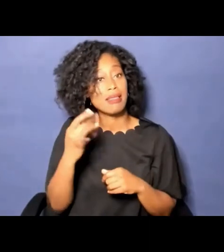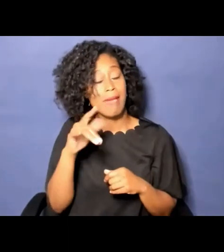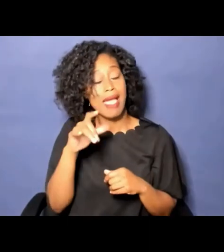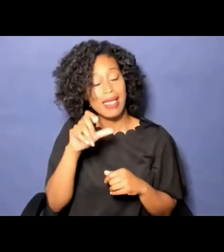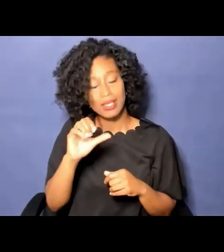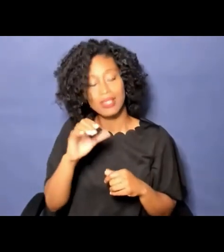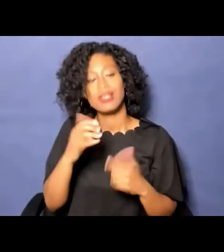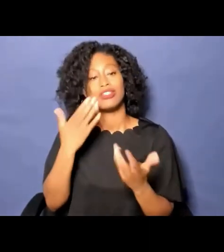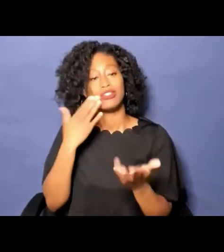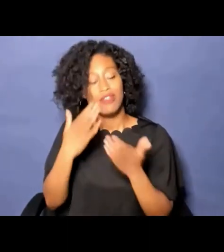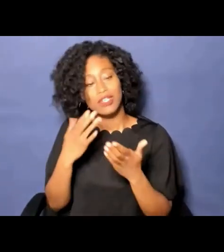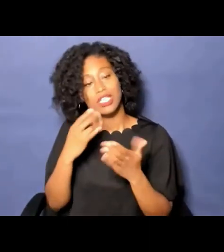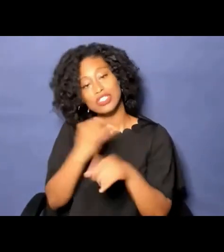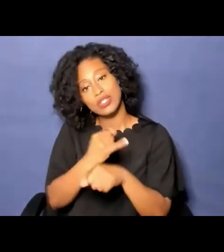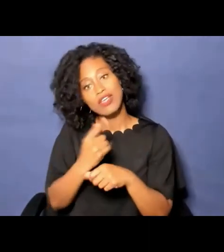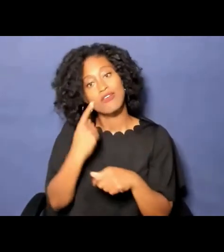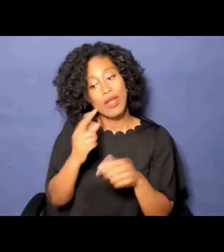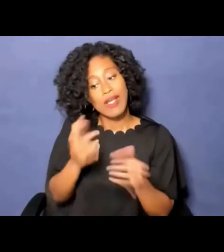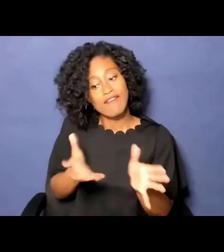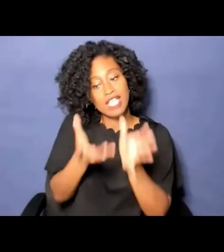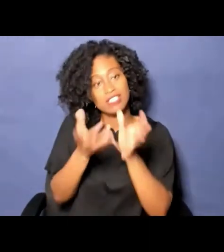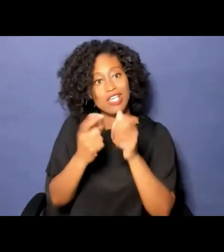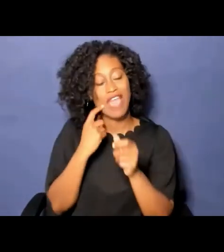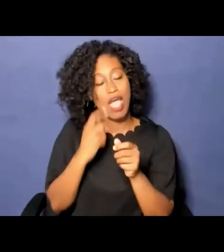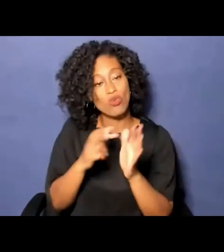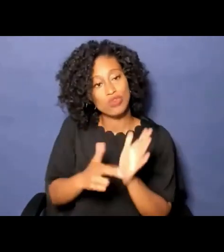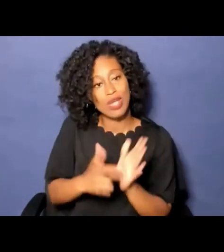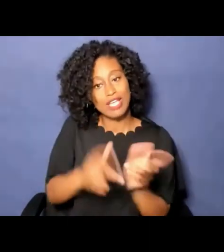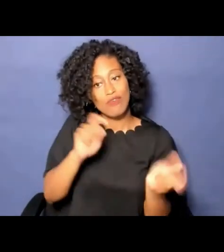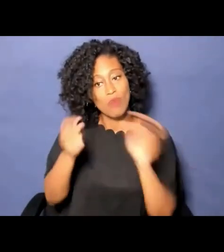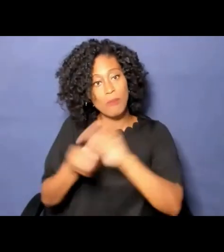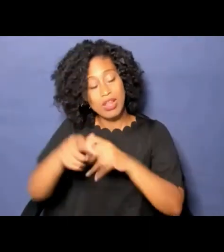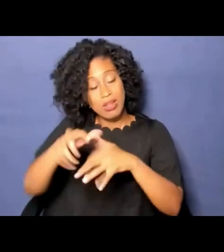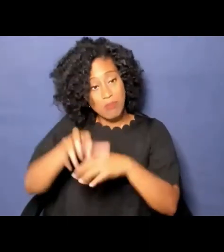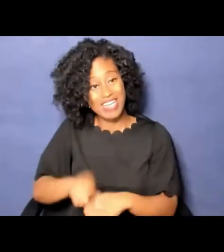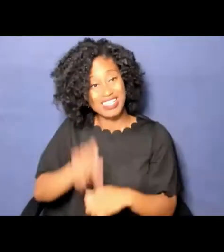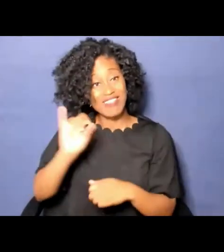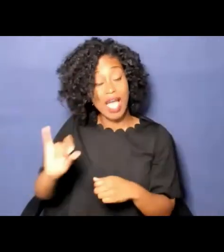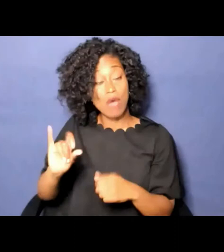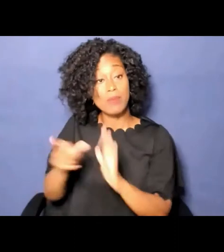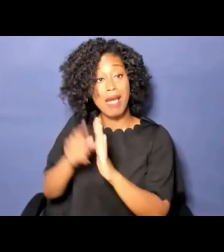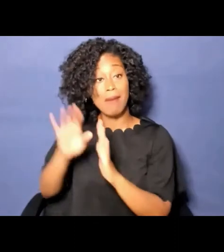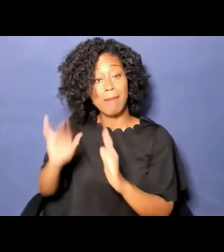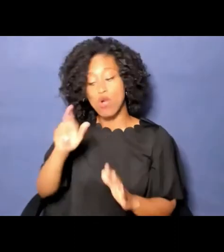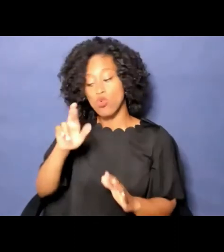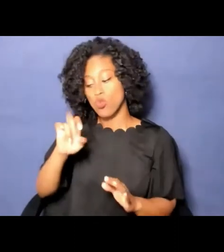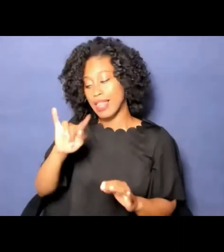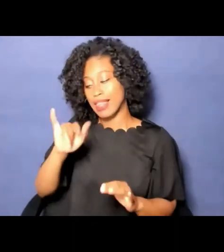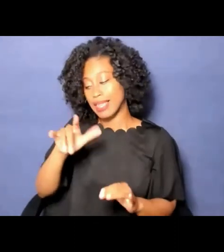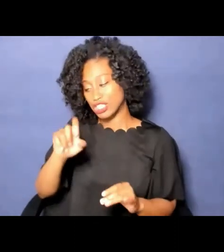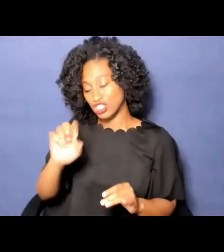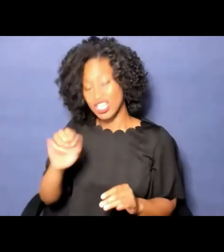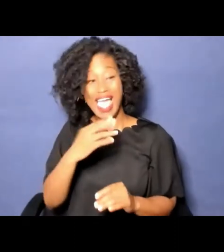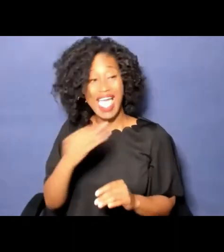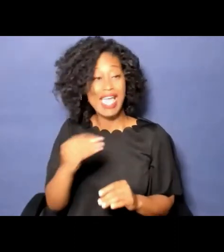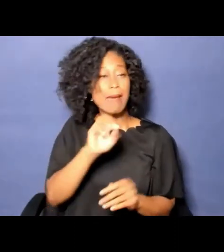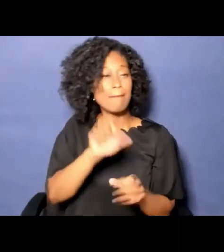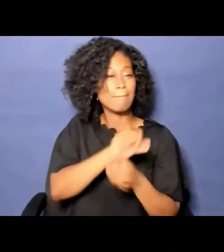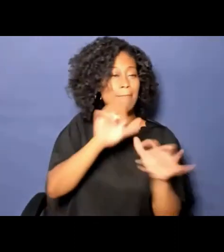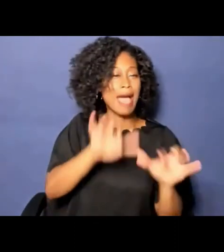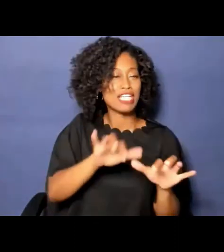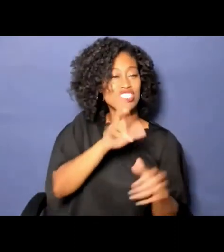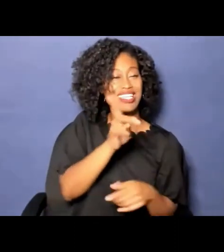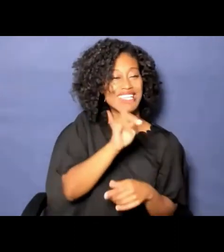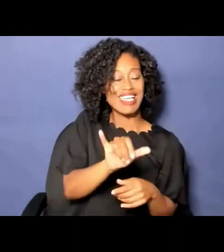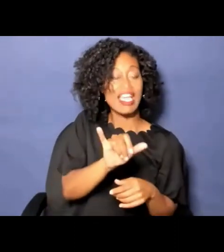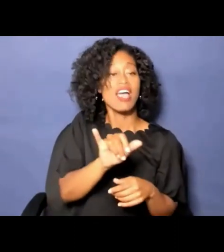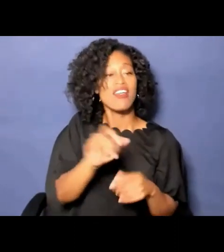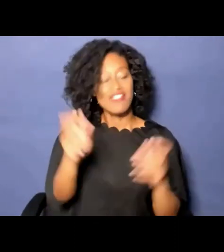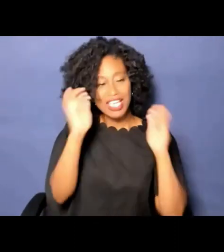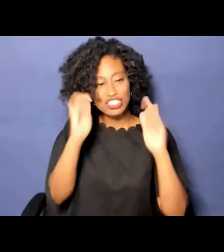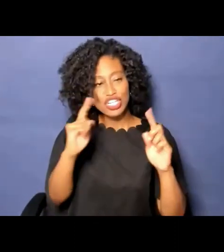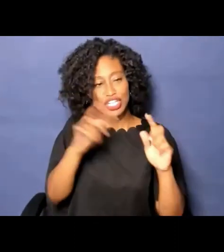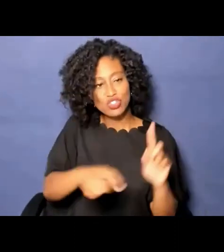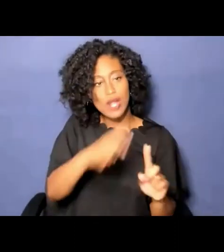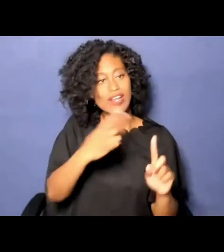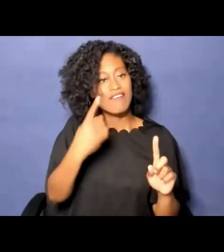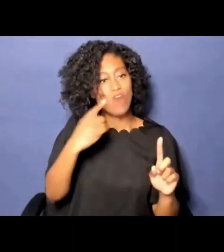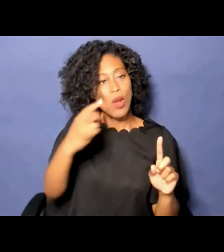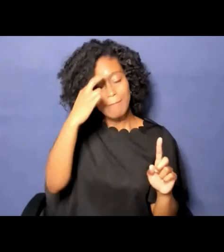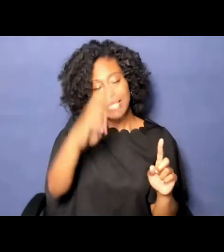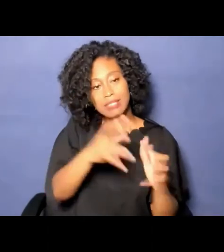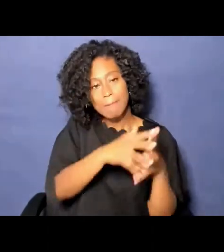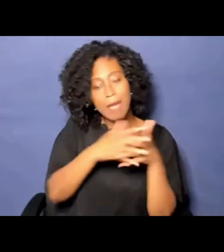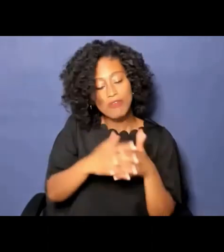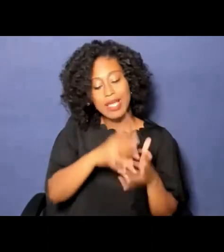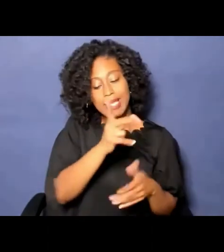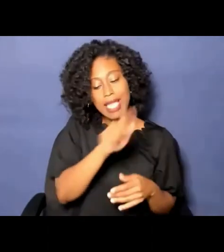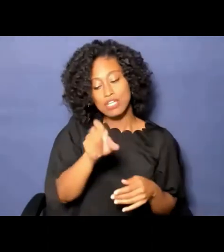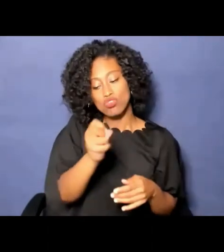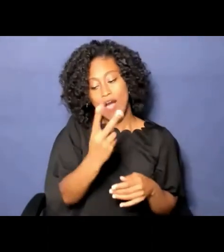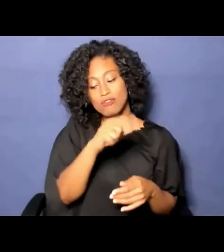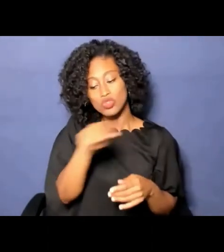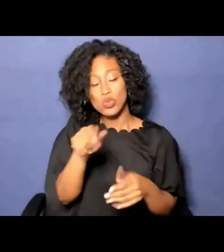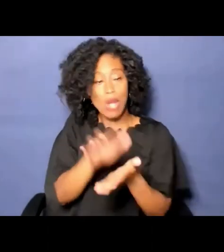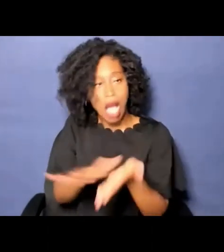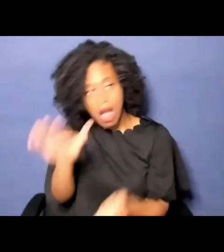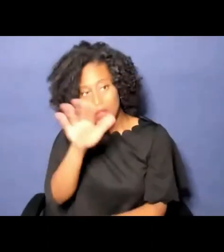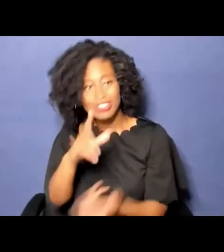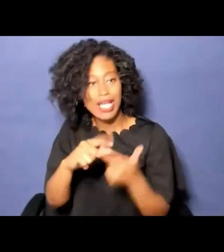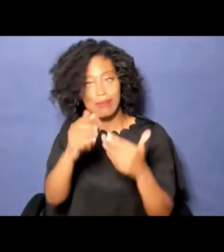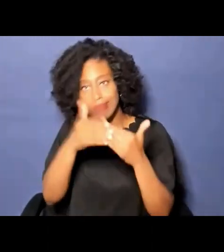and that includes the magic key, the educational journey of Latin Americans from K-12 to be on.